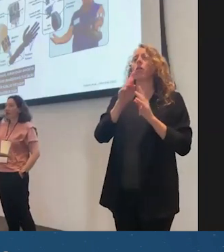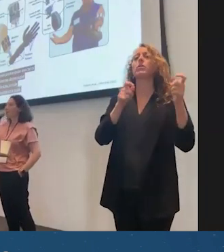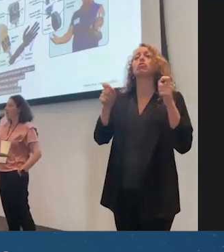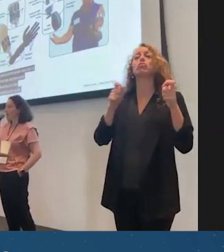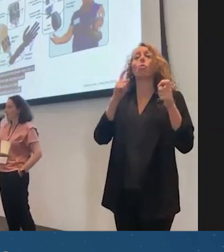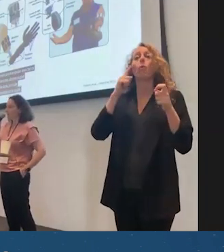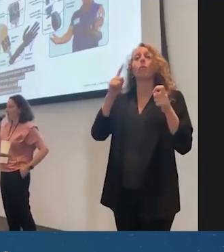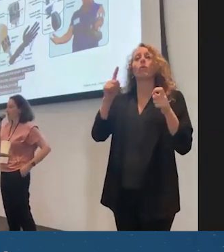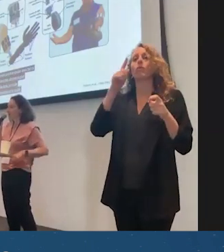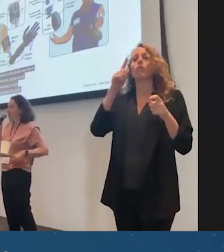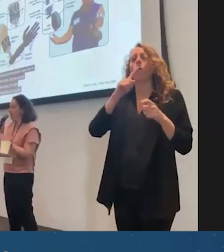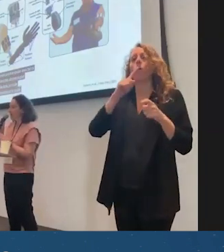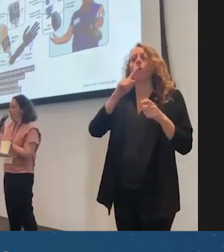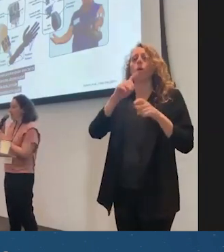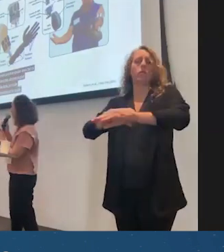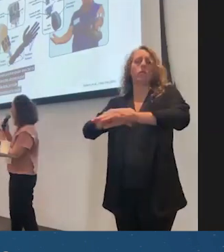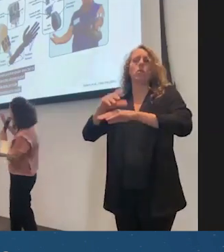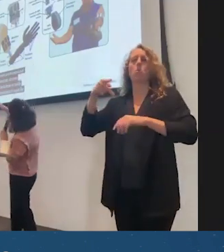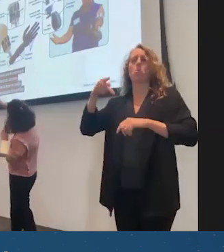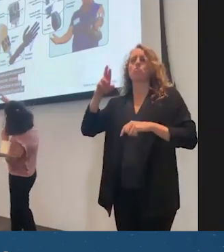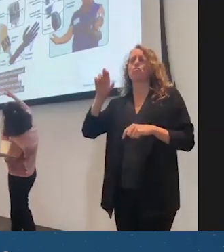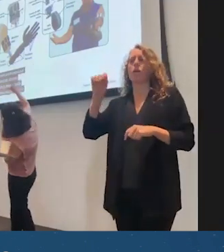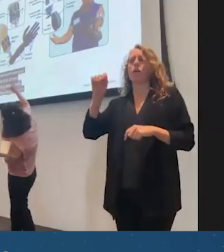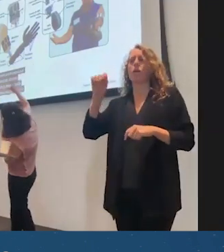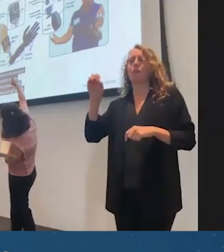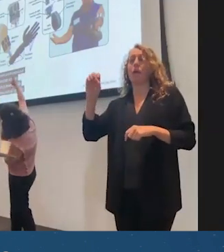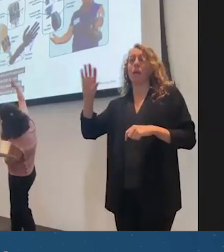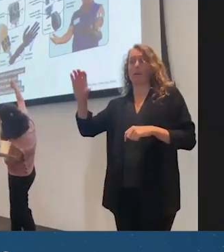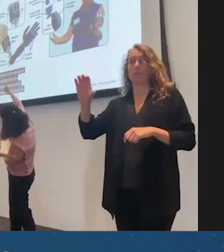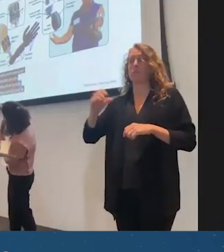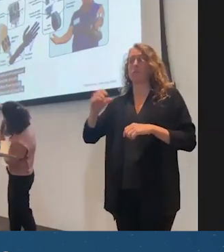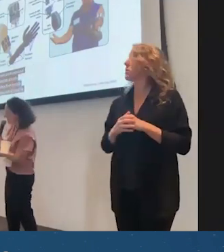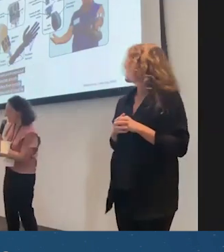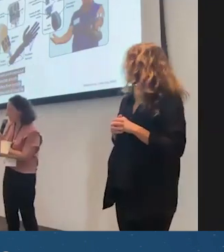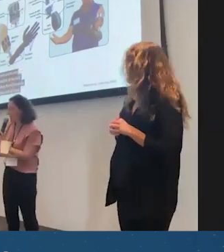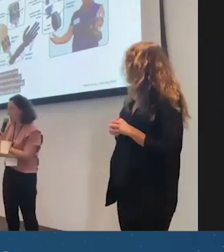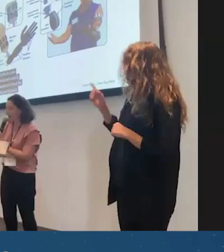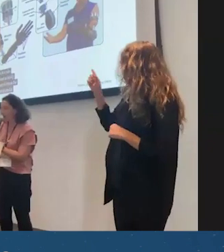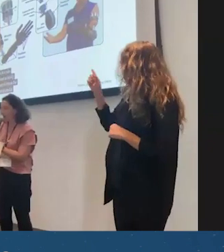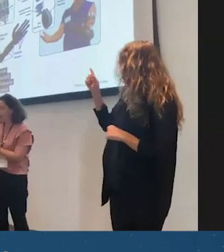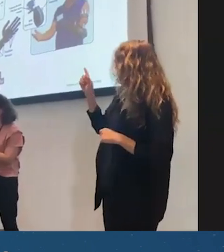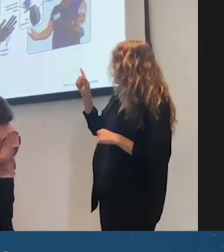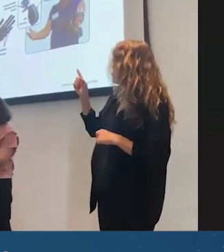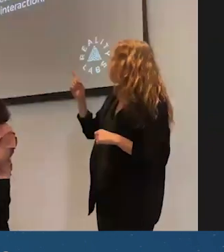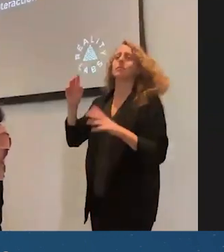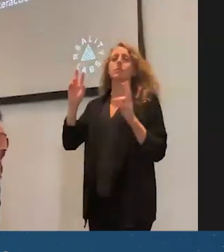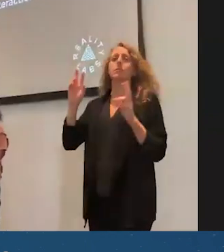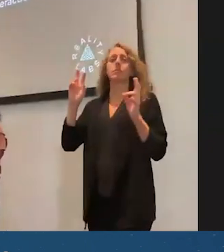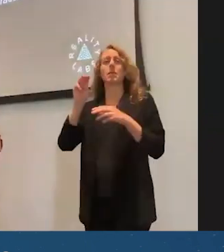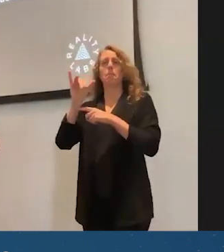amongst other applications. In this picture, you can see, that's the myo band if you're familiar with that.